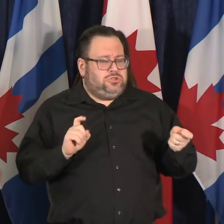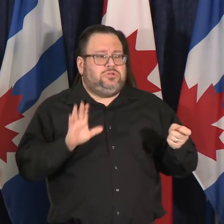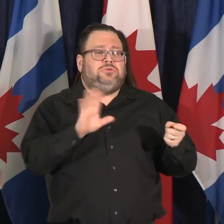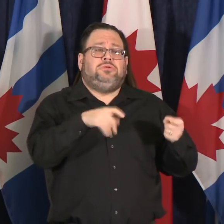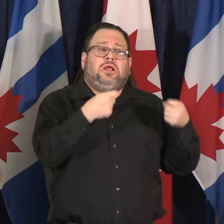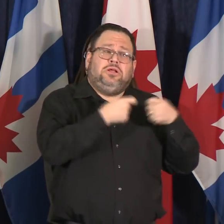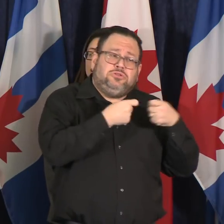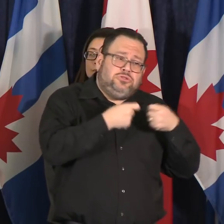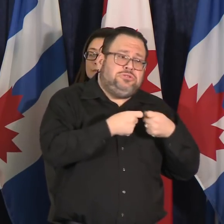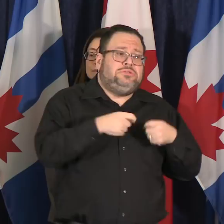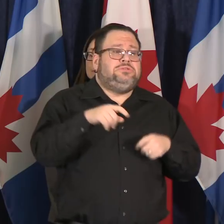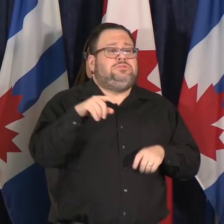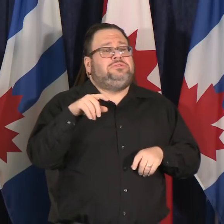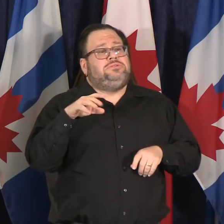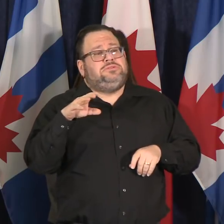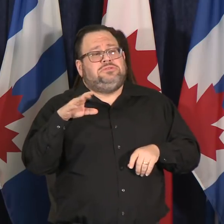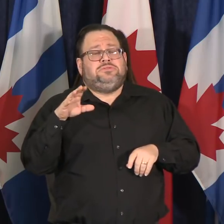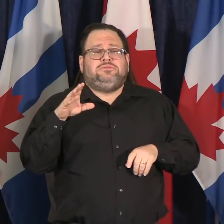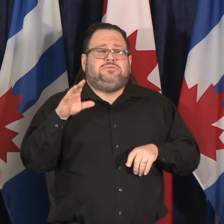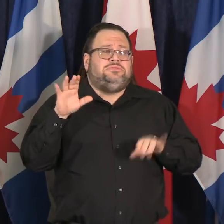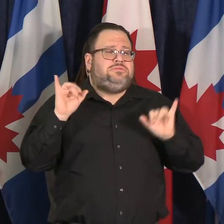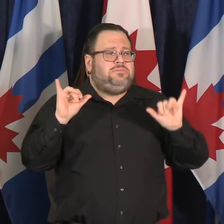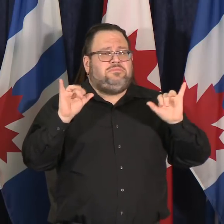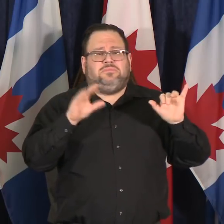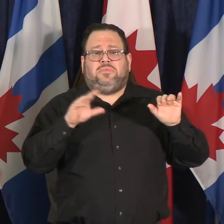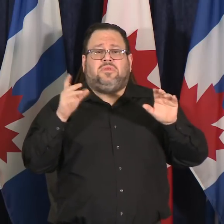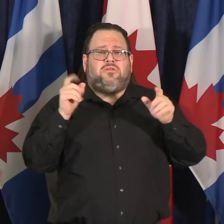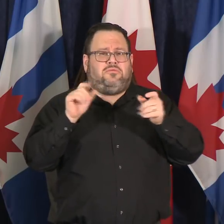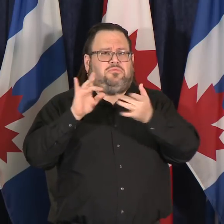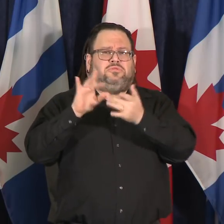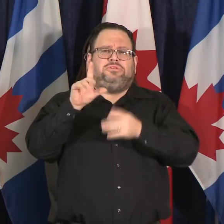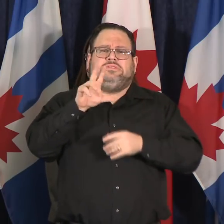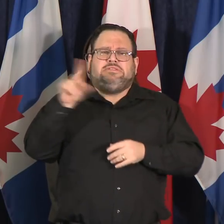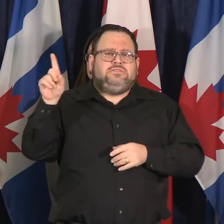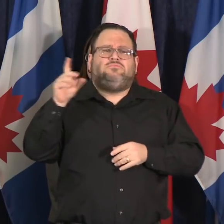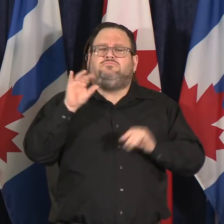operate normally the city's infrastructure remains safe and reliable